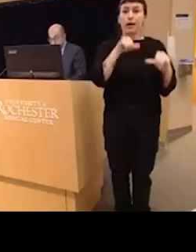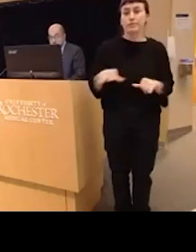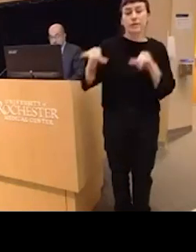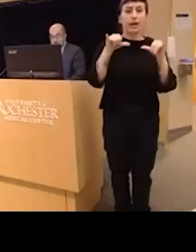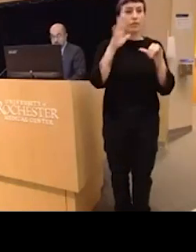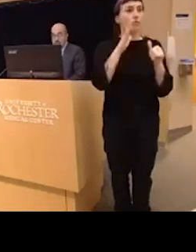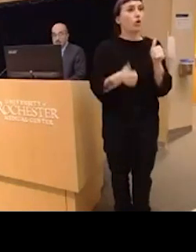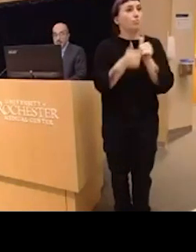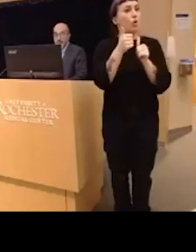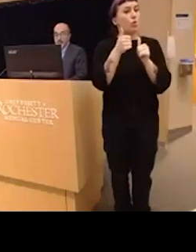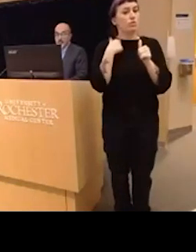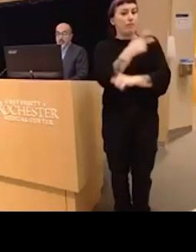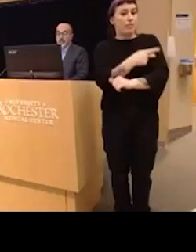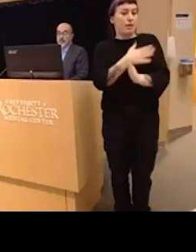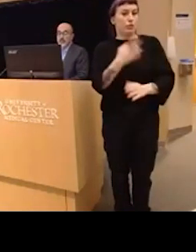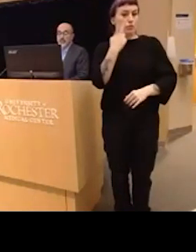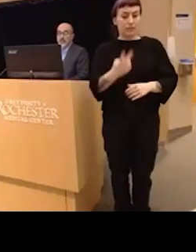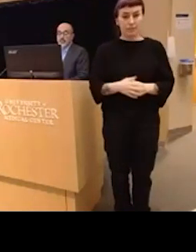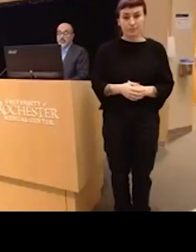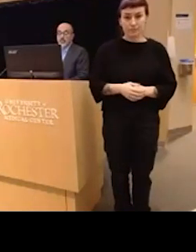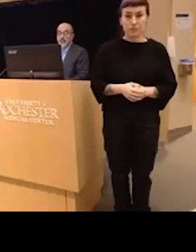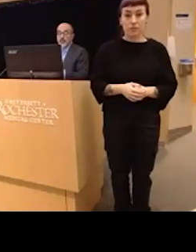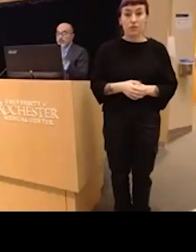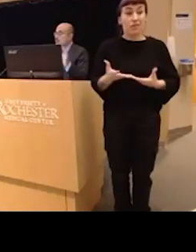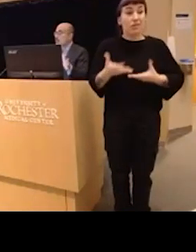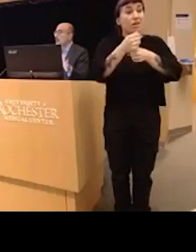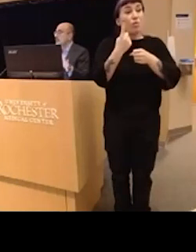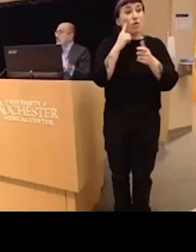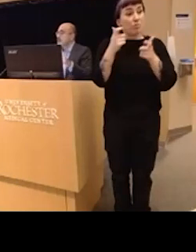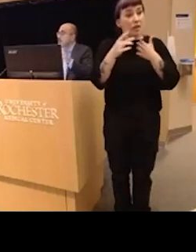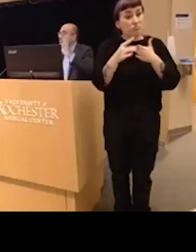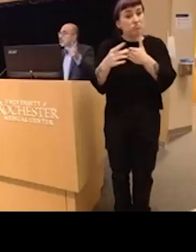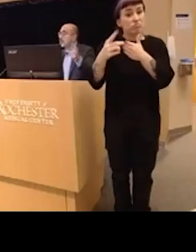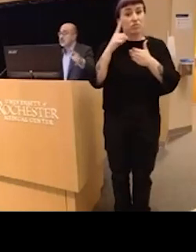of patients that we see and you know just to recap one of the big drivers of this more personalized